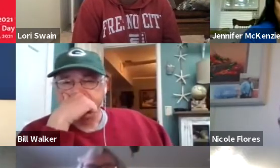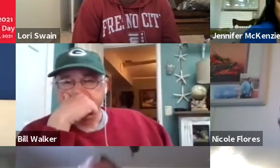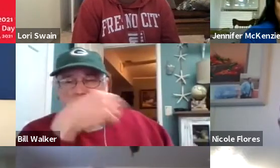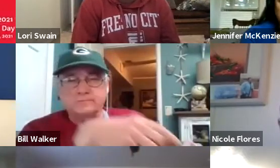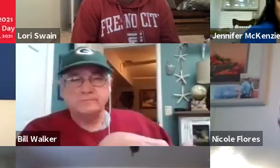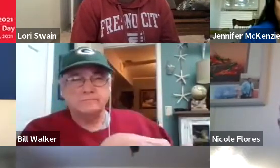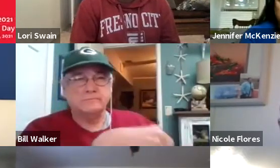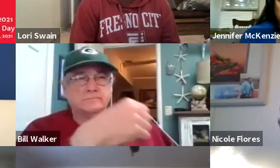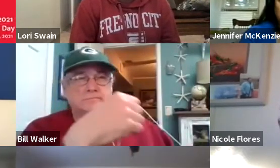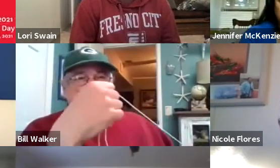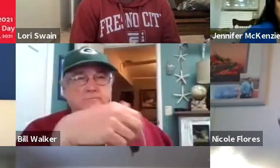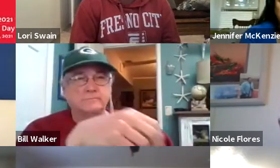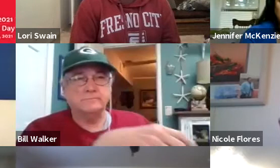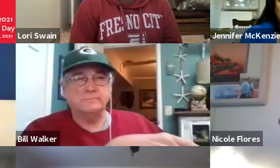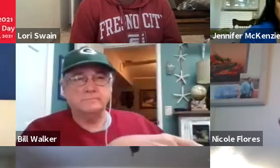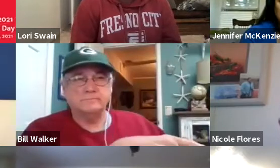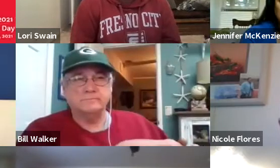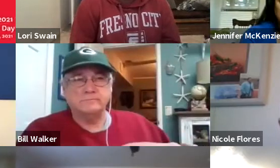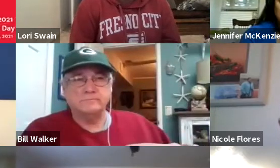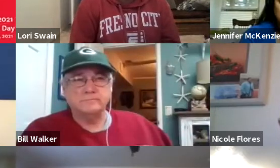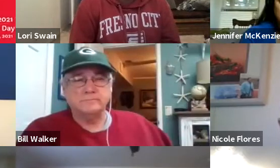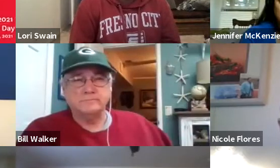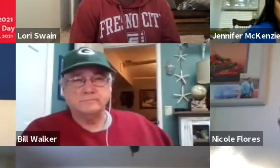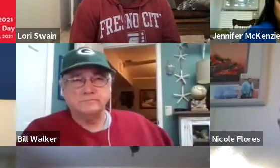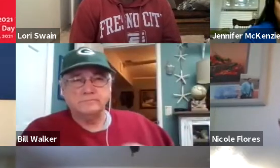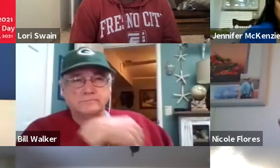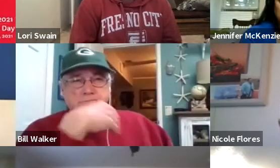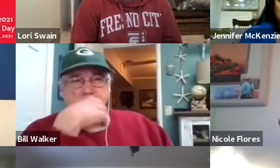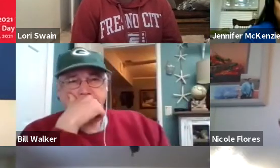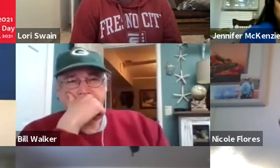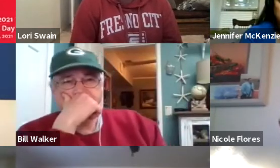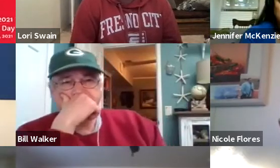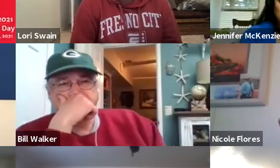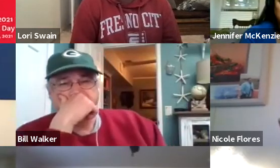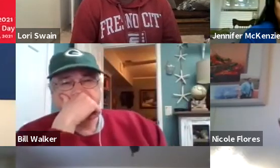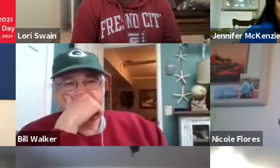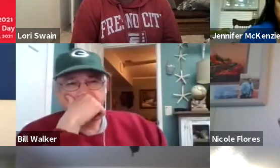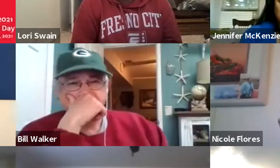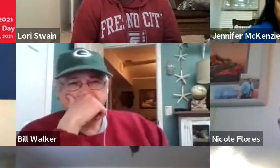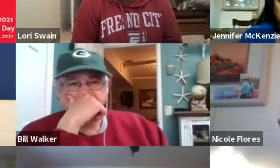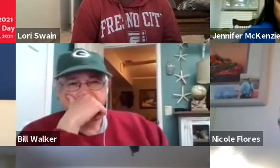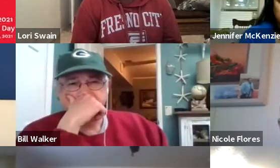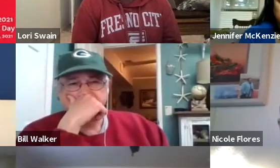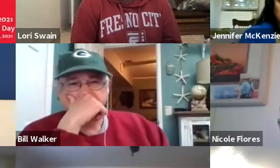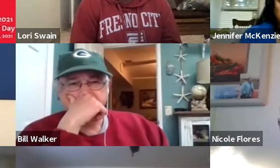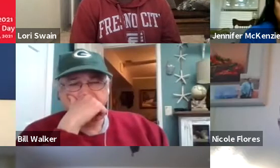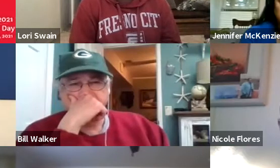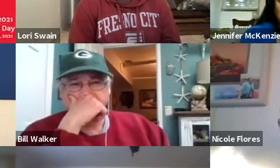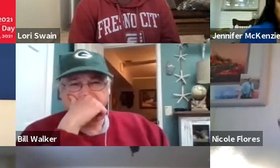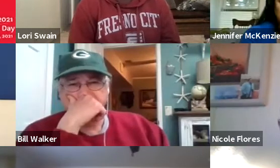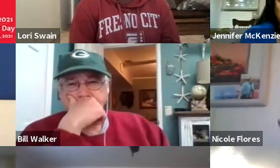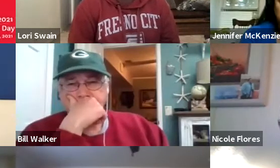39. And I was like, okay, that's finite math at Clovis. That's the same as our ds 21. So when they get so that I have to kind of